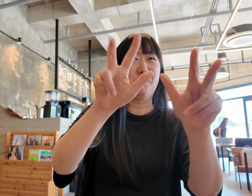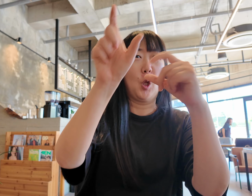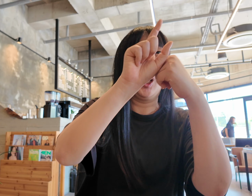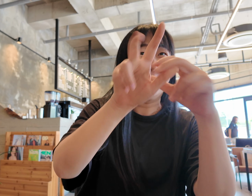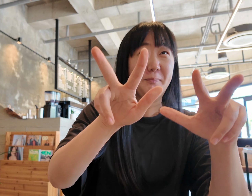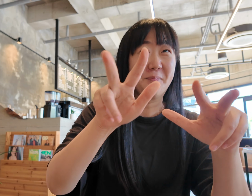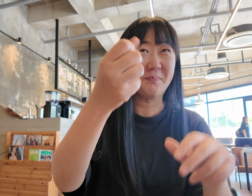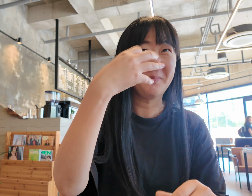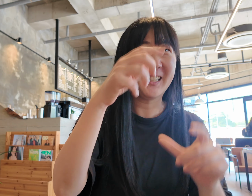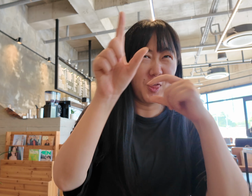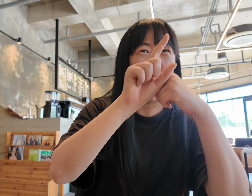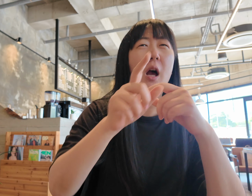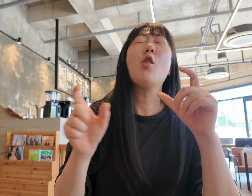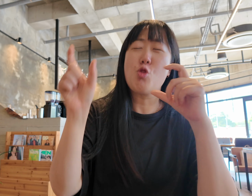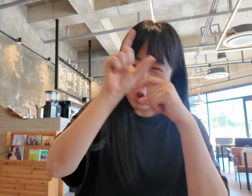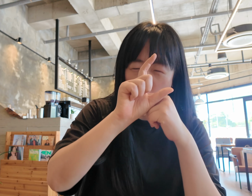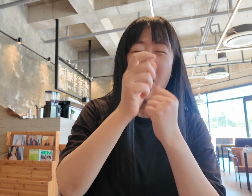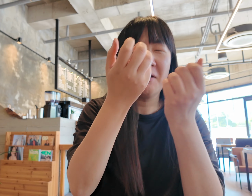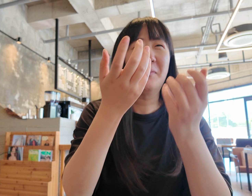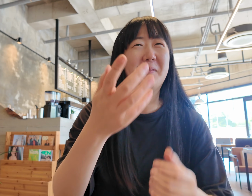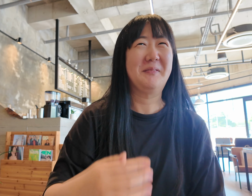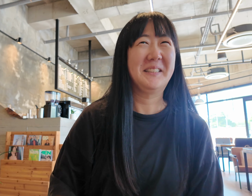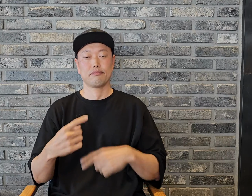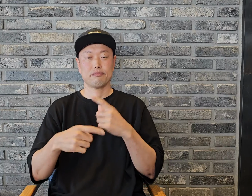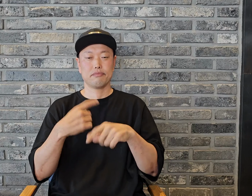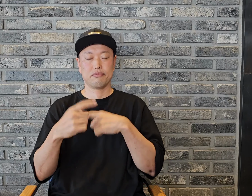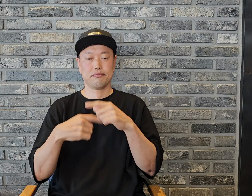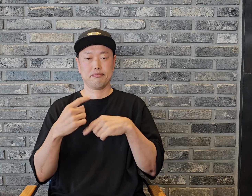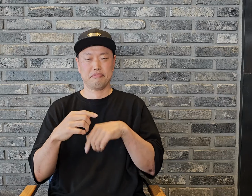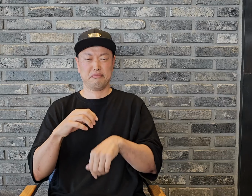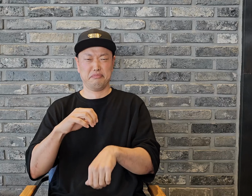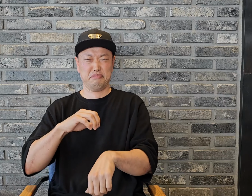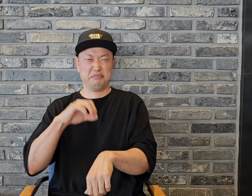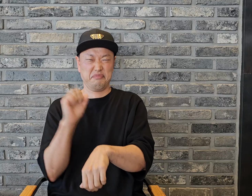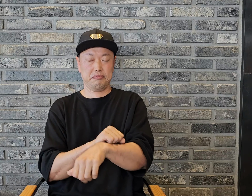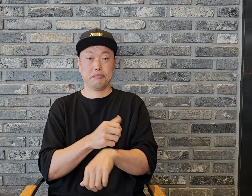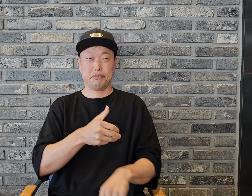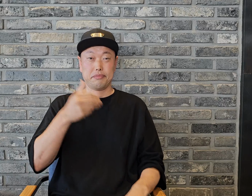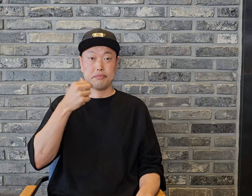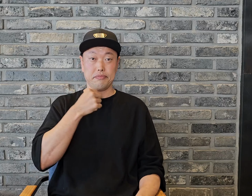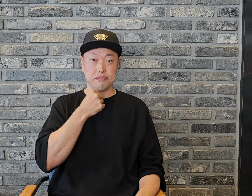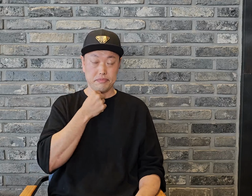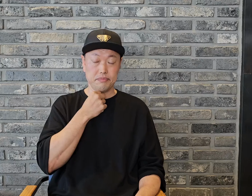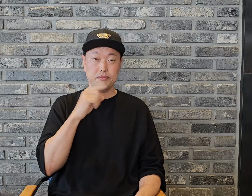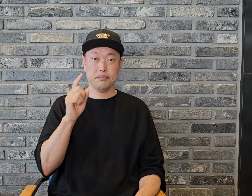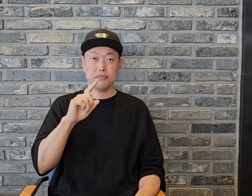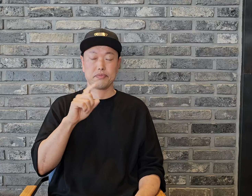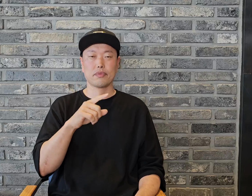Please tell me more now. Do you want to become good at sign language?